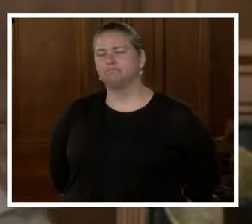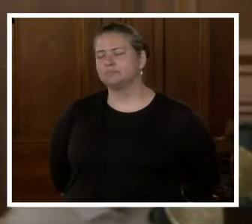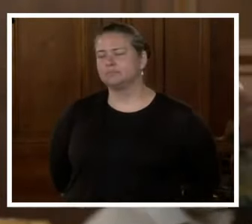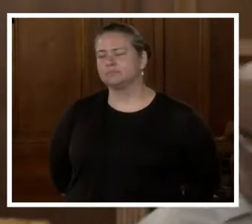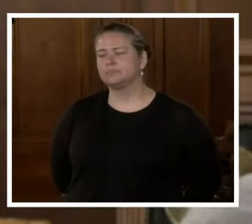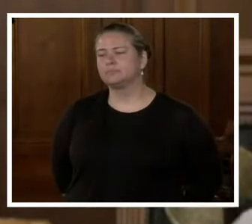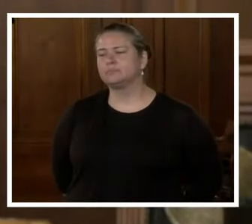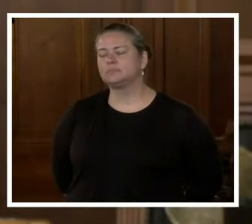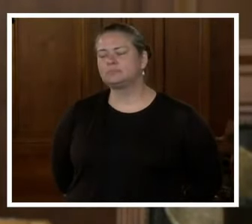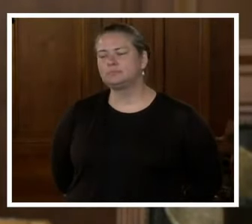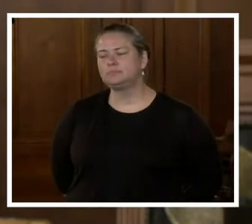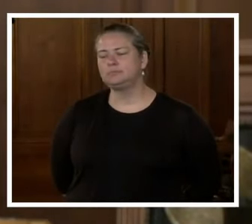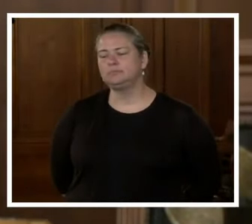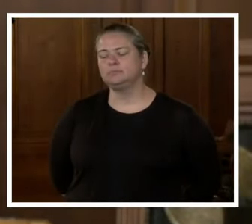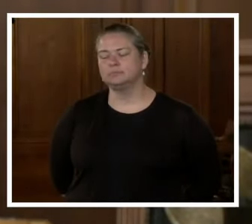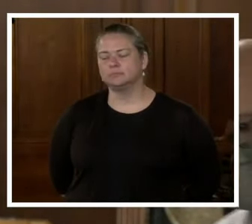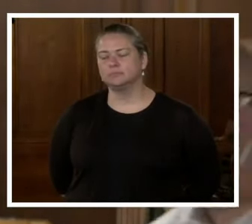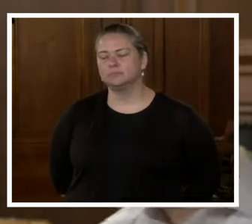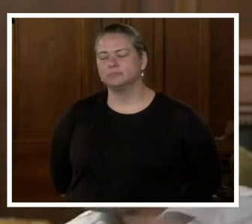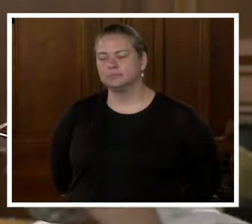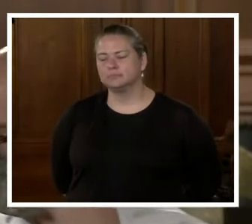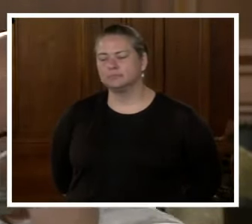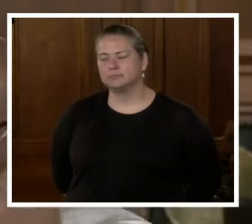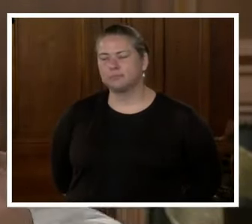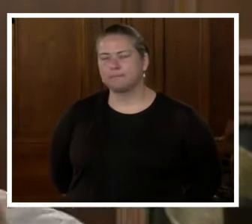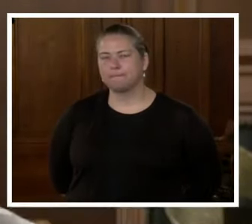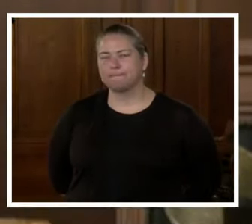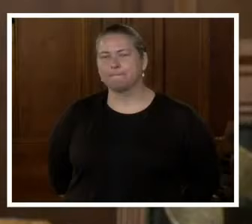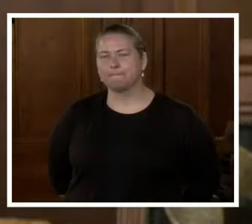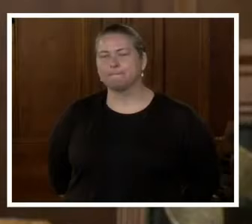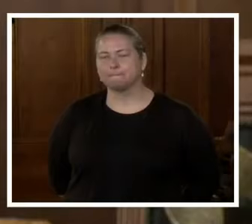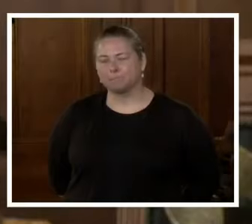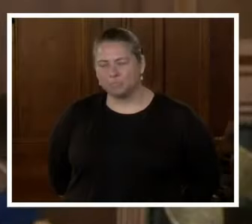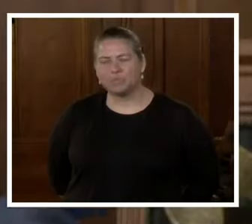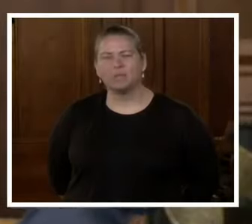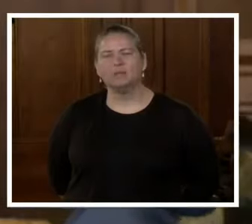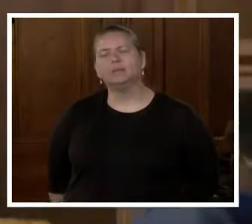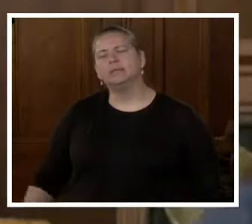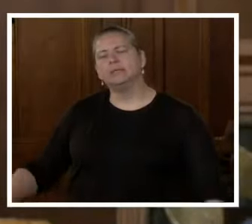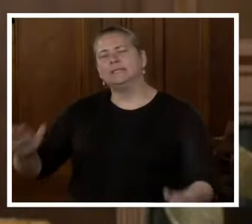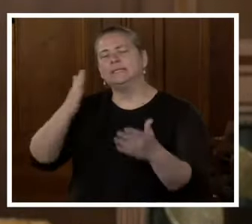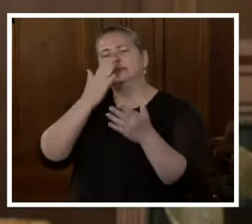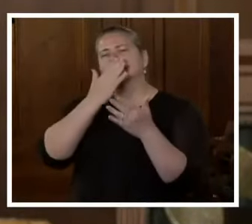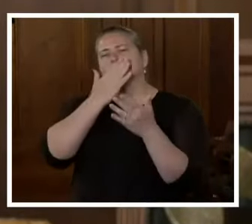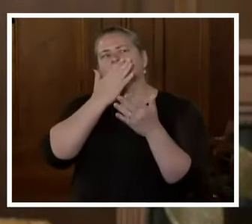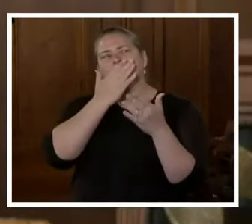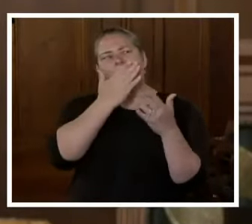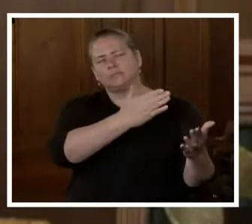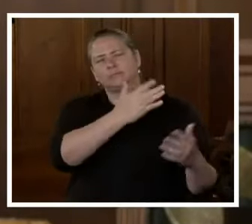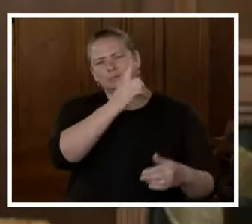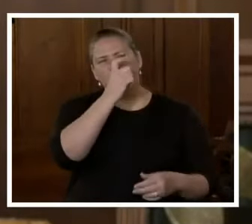YOU AGAIN THE STATISTICS ARE THAT FOR CHILDREN THEY OVERWHELMINGLY DO JUST FINE, IN